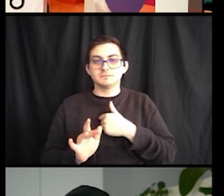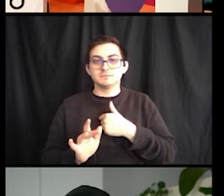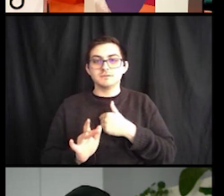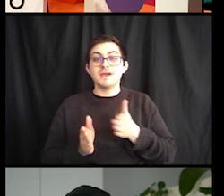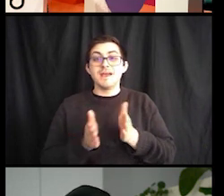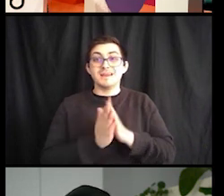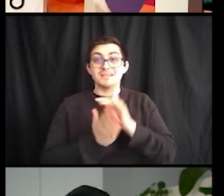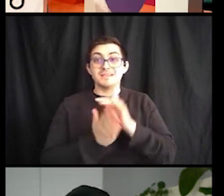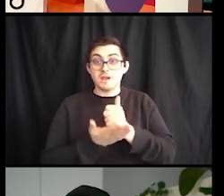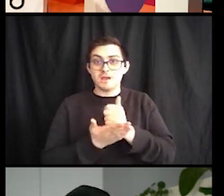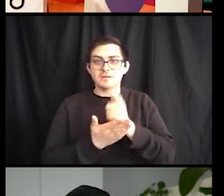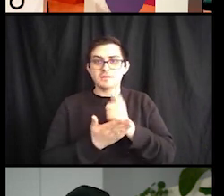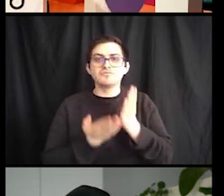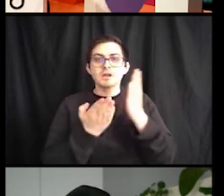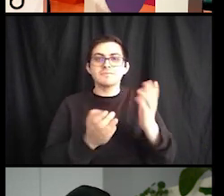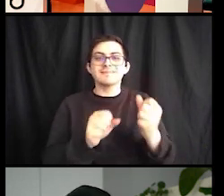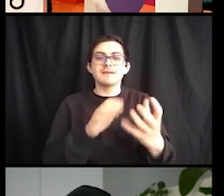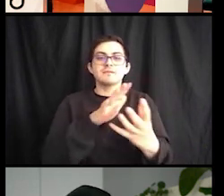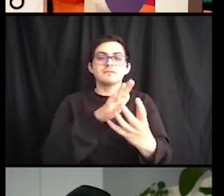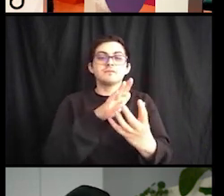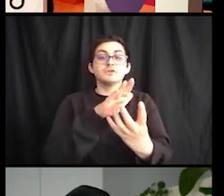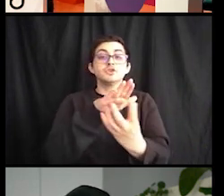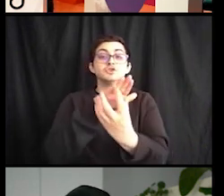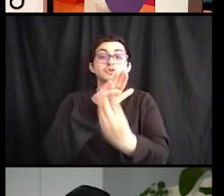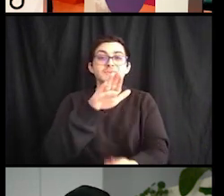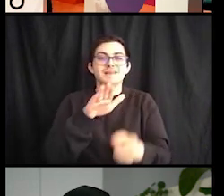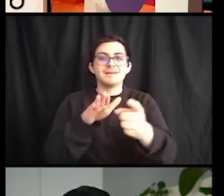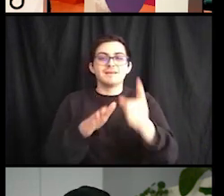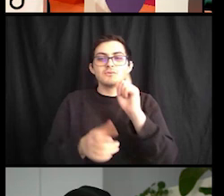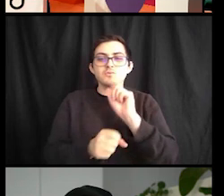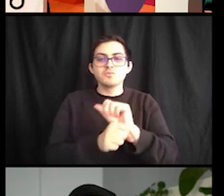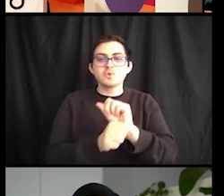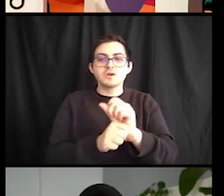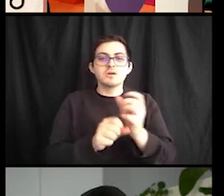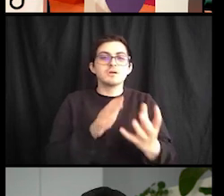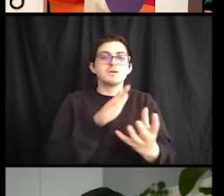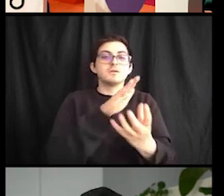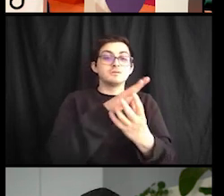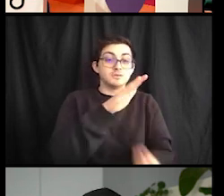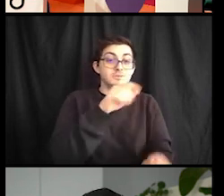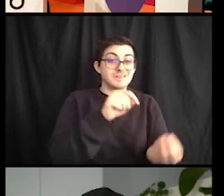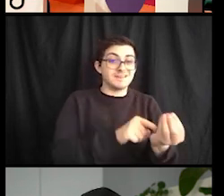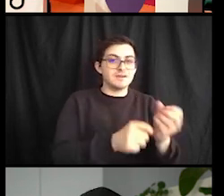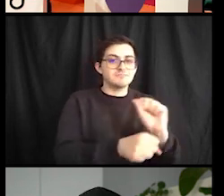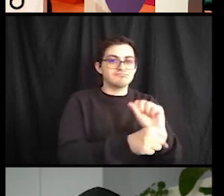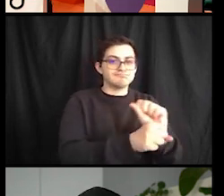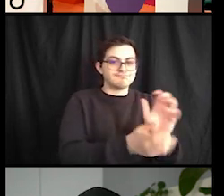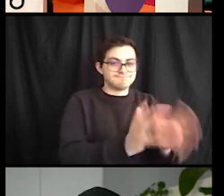So that still works. But actually if you're on our organization plan, you can create a branch to do the same.